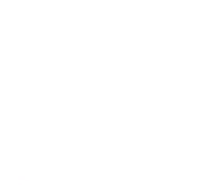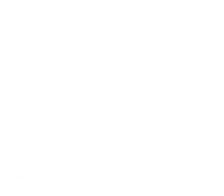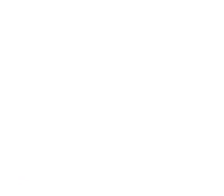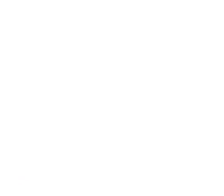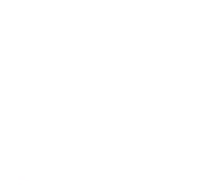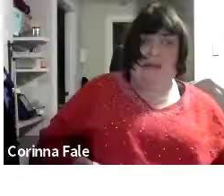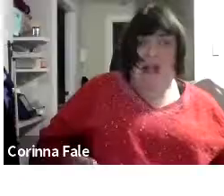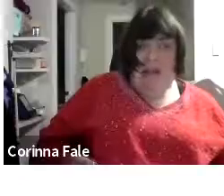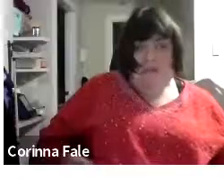Corinna Fale: hey.